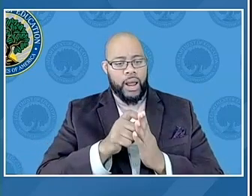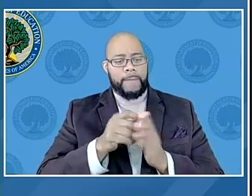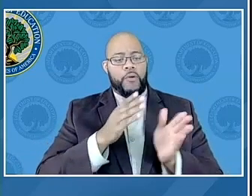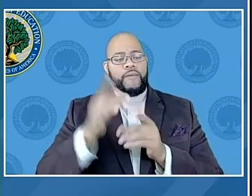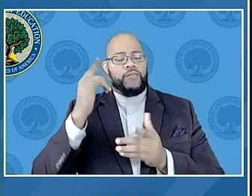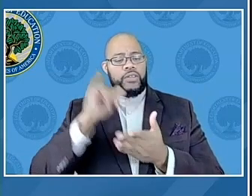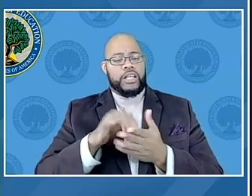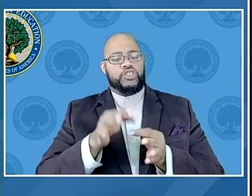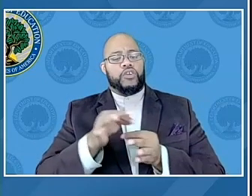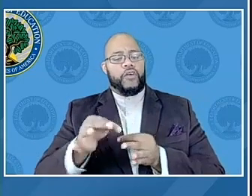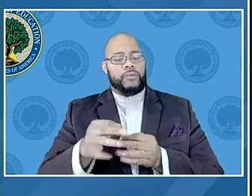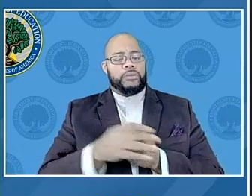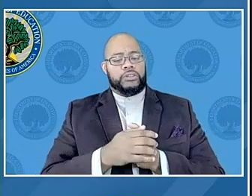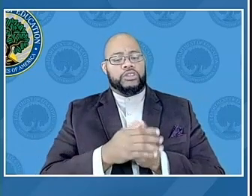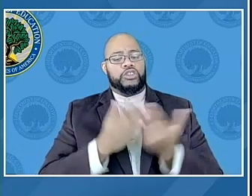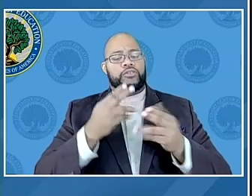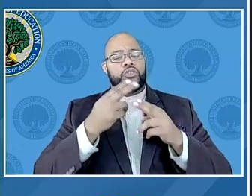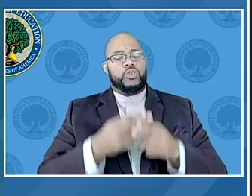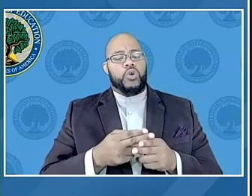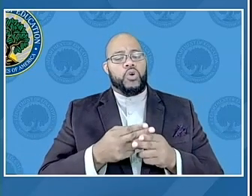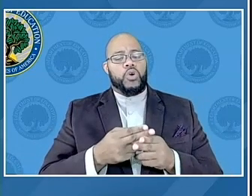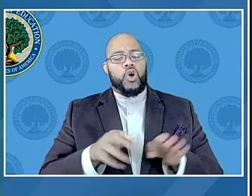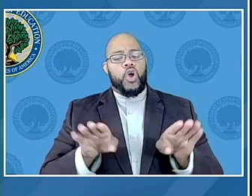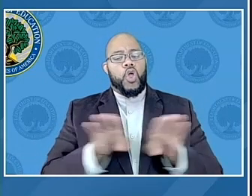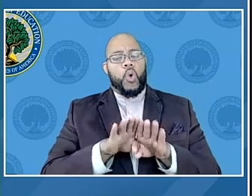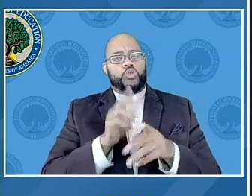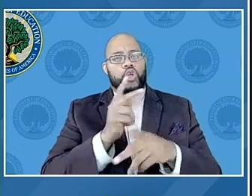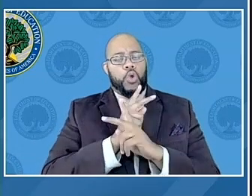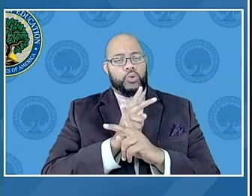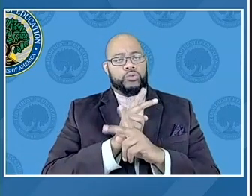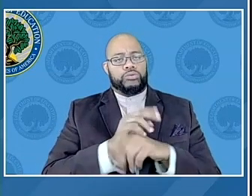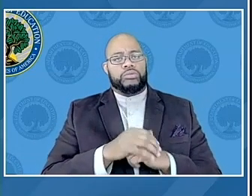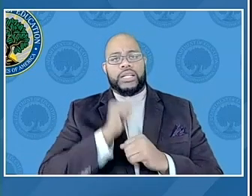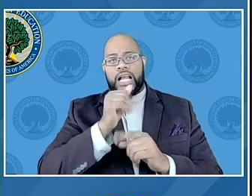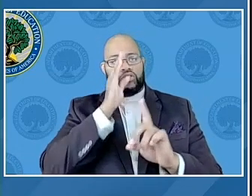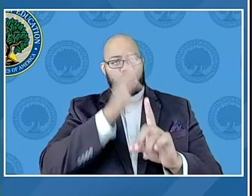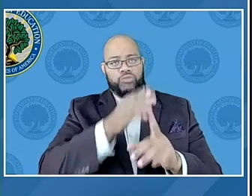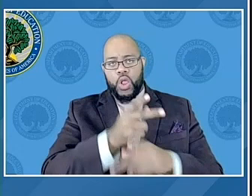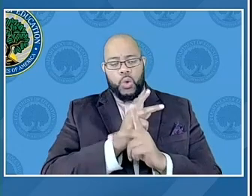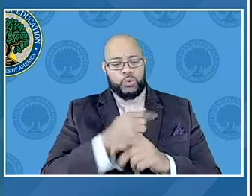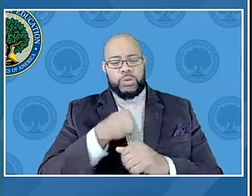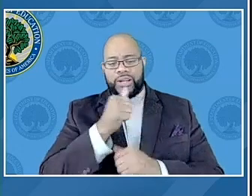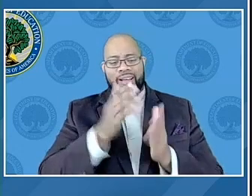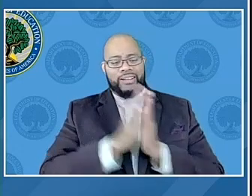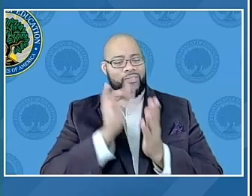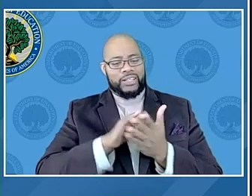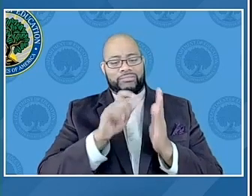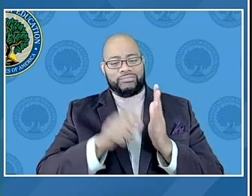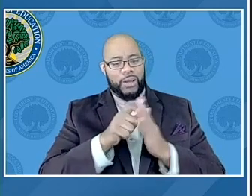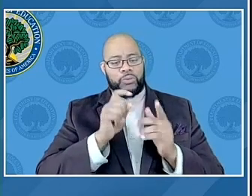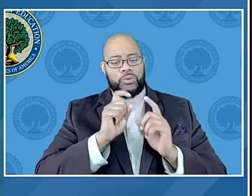servicers call closed loans, and not direct loans. We are not asking for this time to be given us for free, so don't-